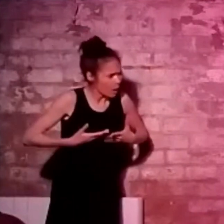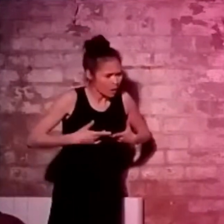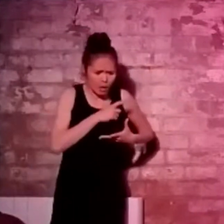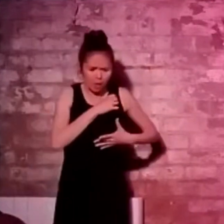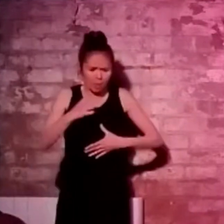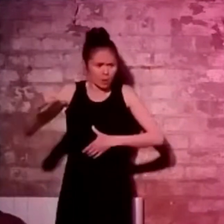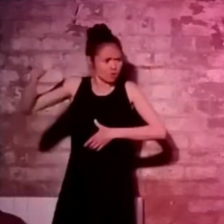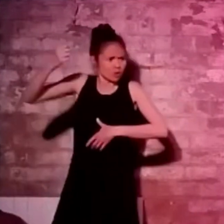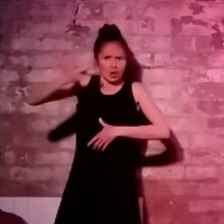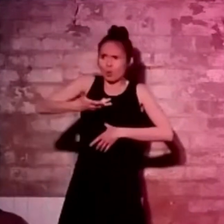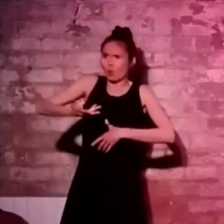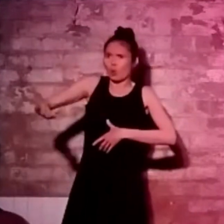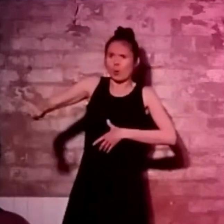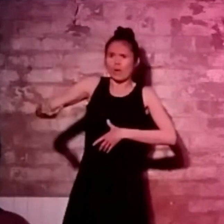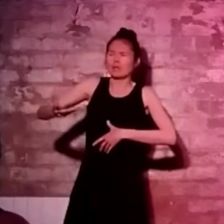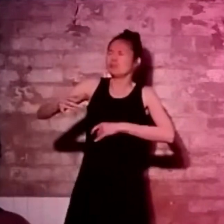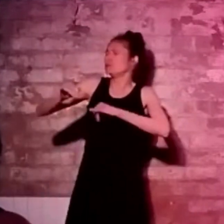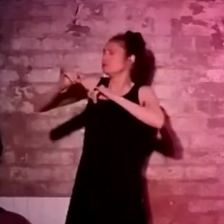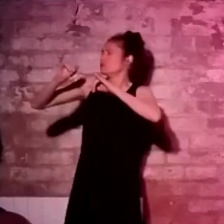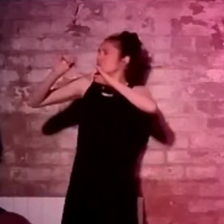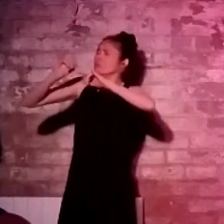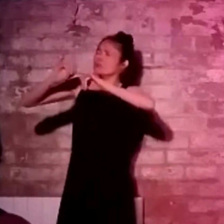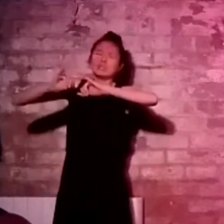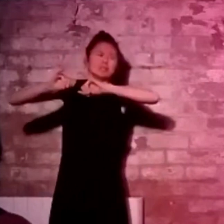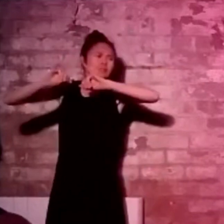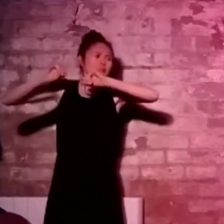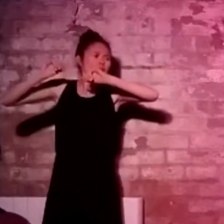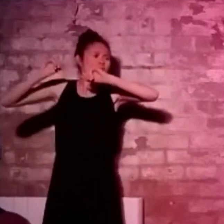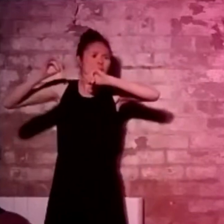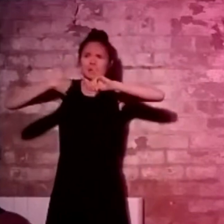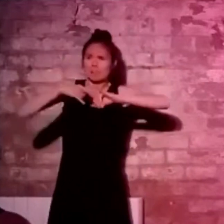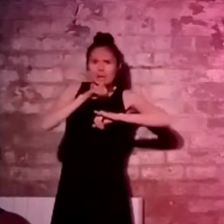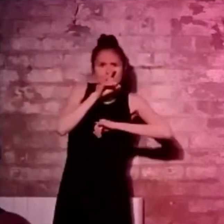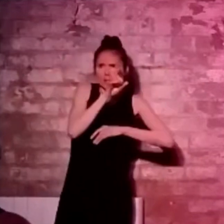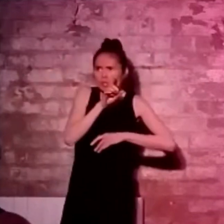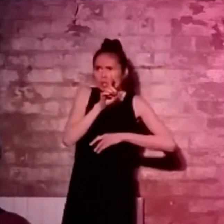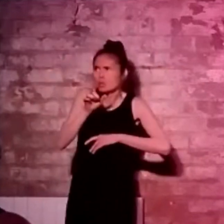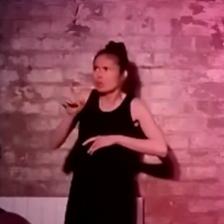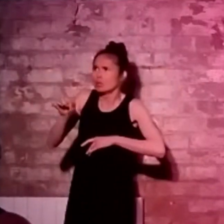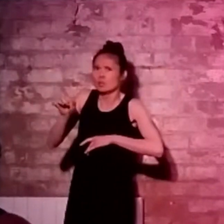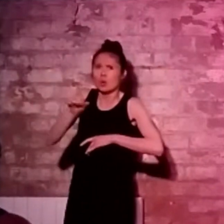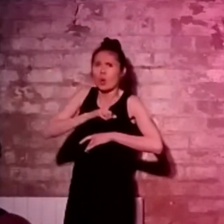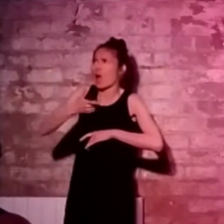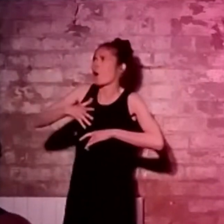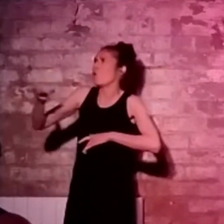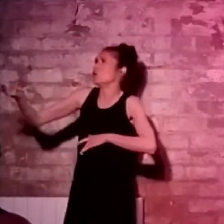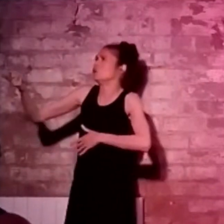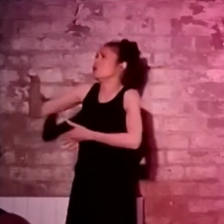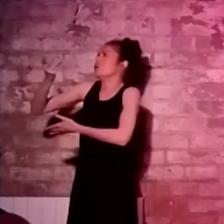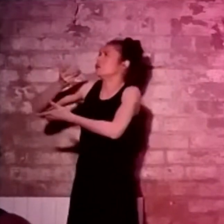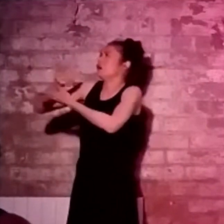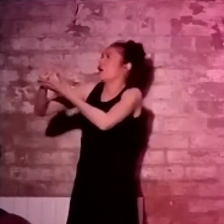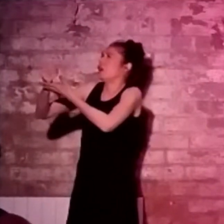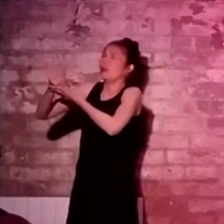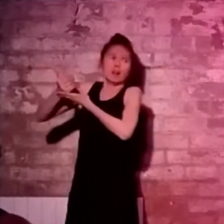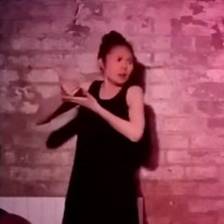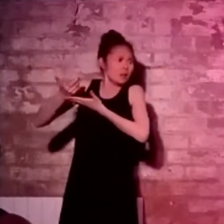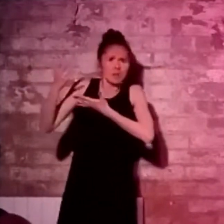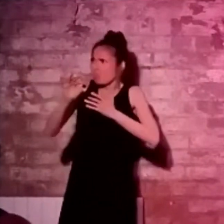O hell. All hell. Snuck I here to seek thy titanic grace. After the battle. The battle?